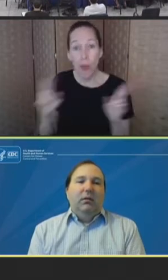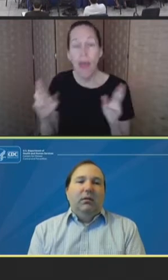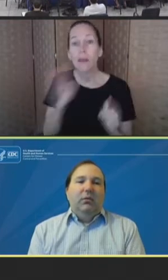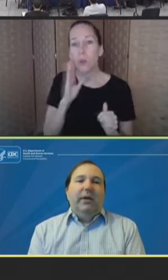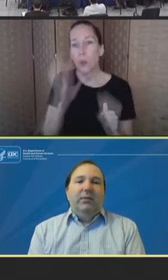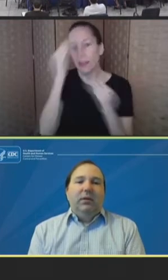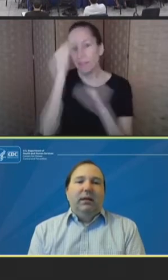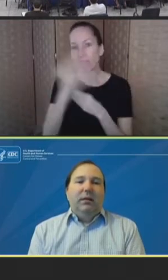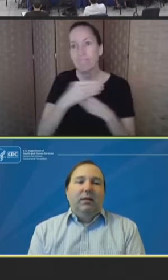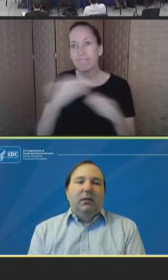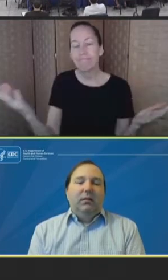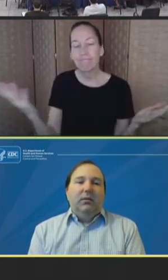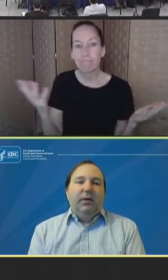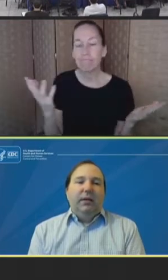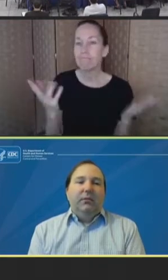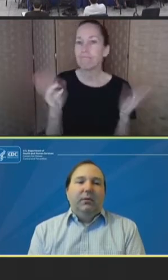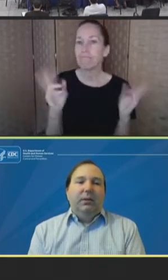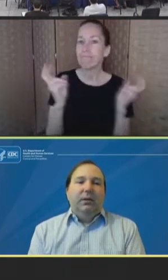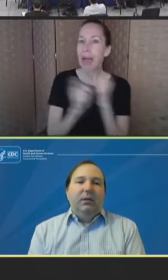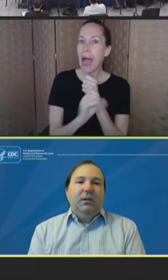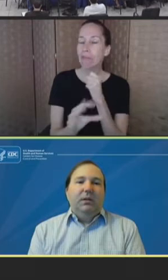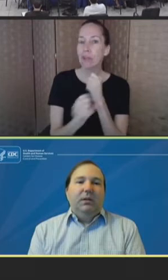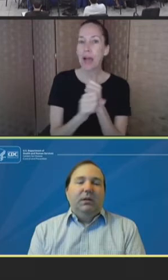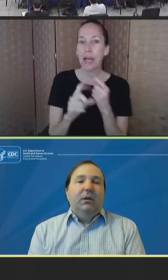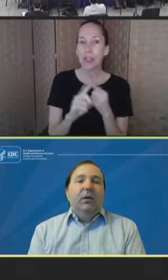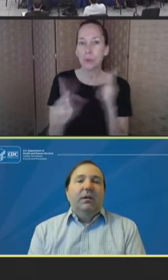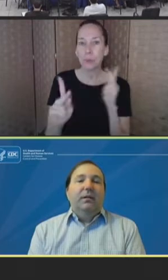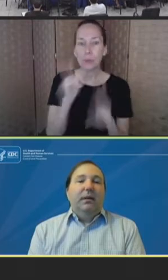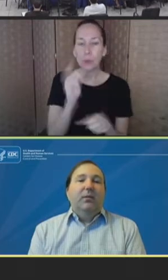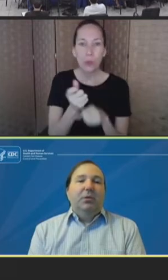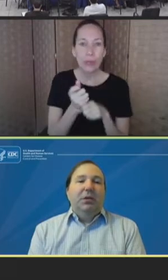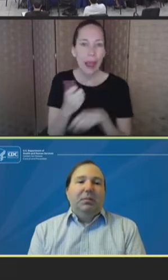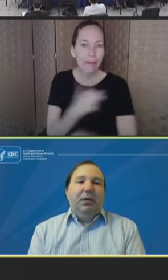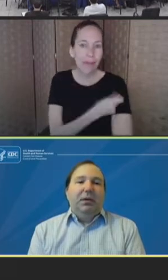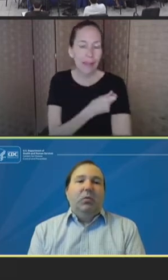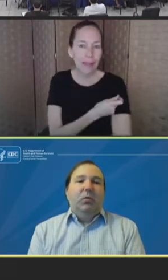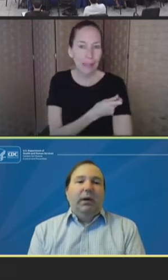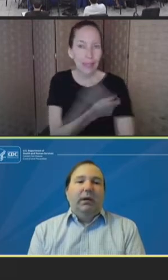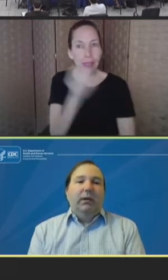and sort of advertised to vaccine recipients as a thing that they can participate in at